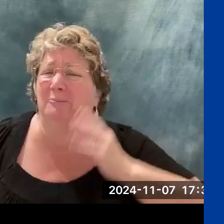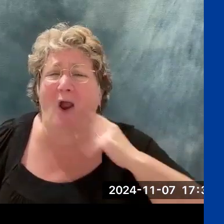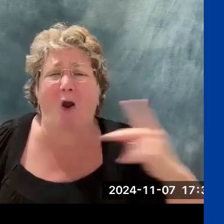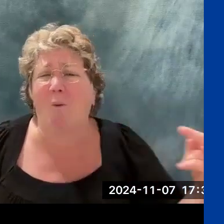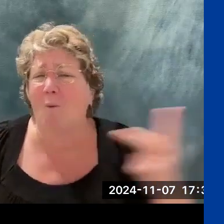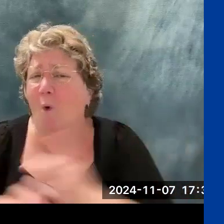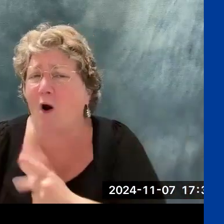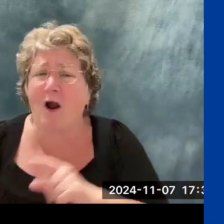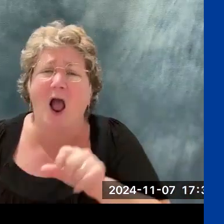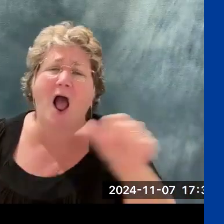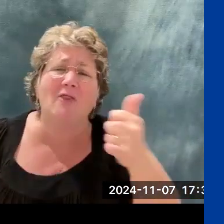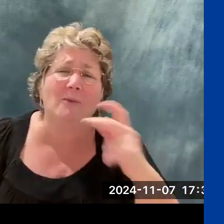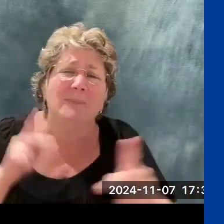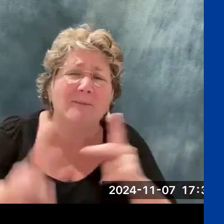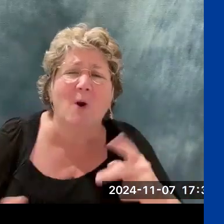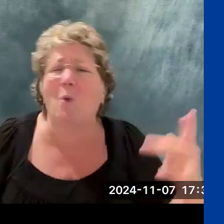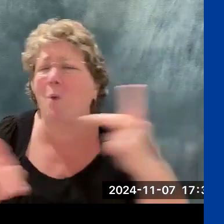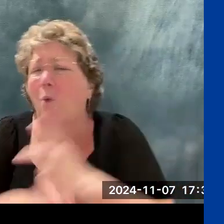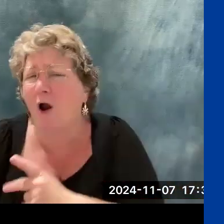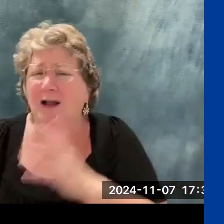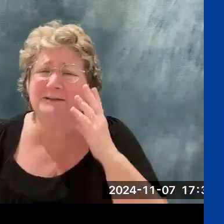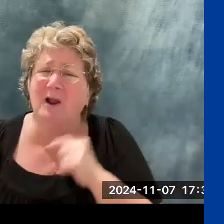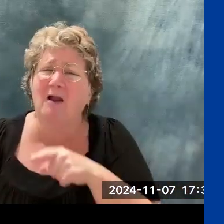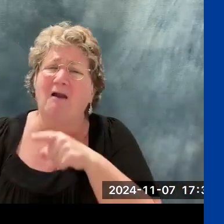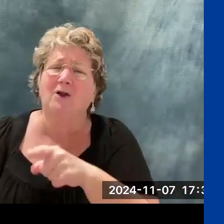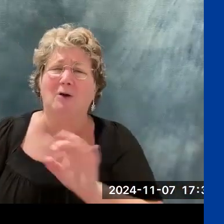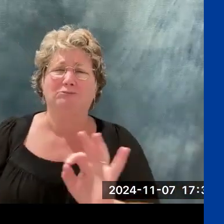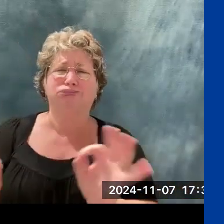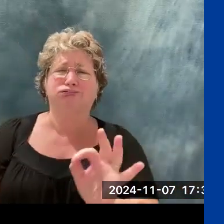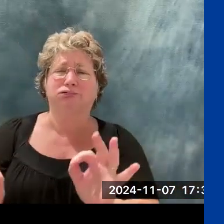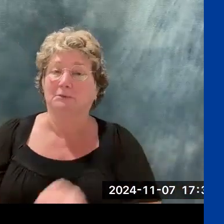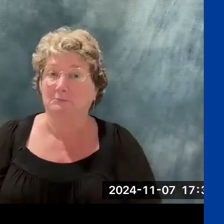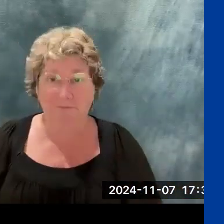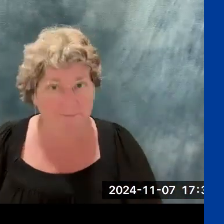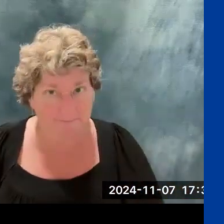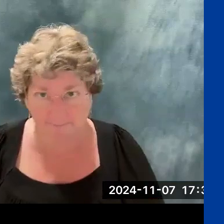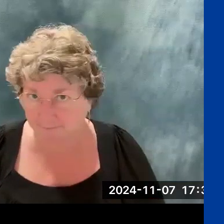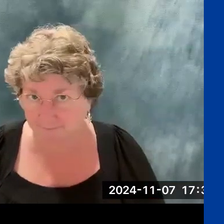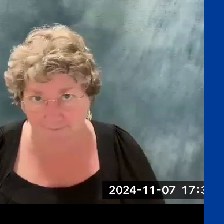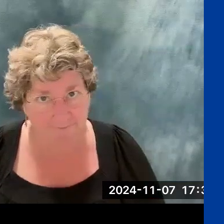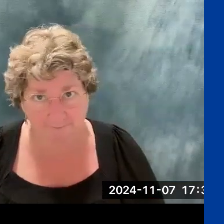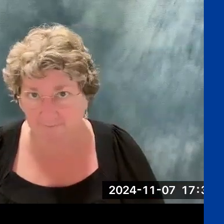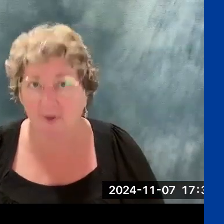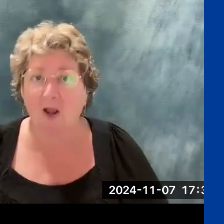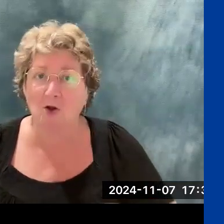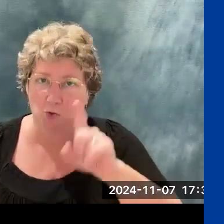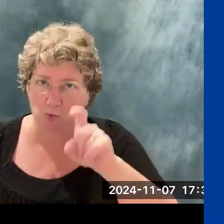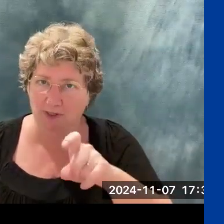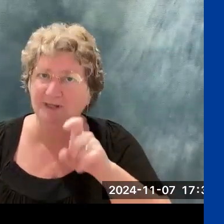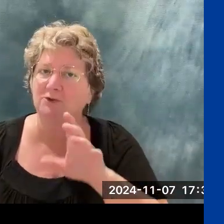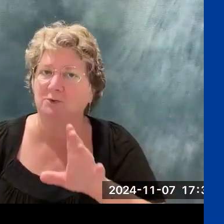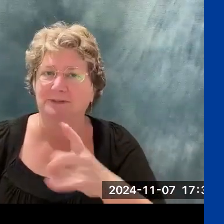And what we want to do instead is really validate their feelings. Saying things like, wow, I can imagine what that's like, right?